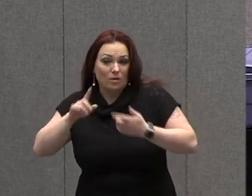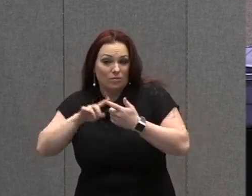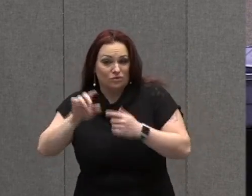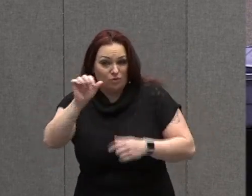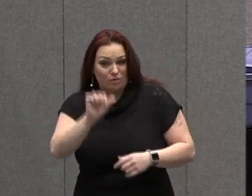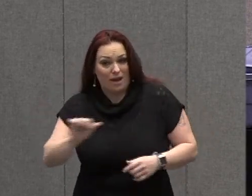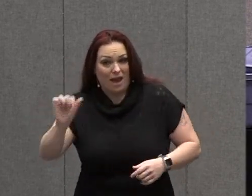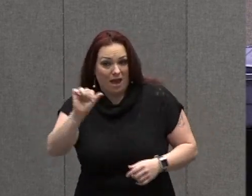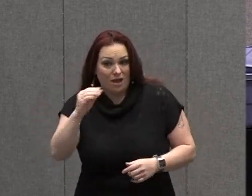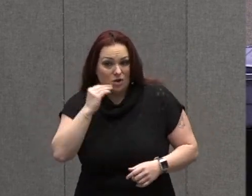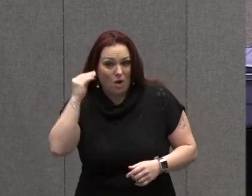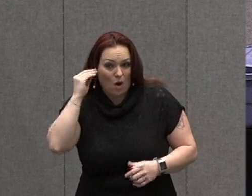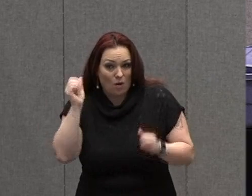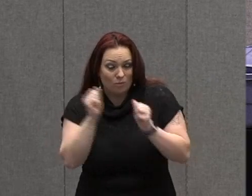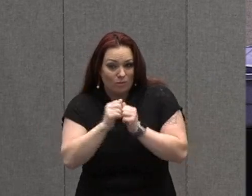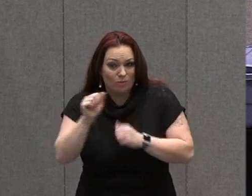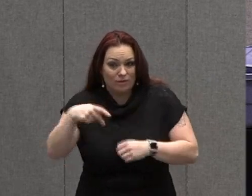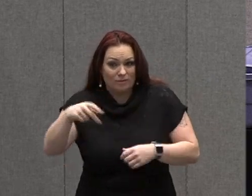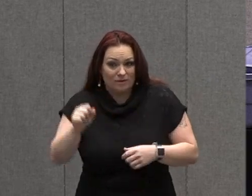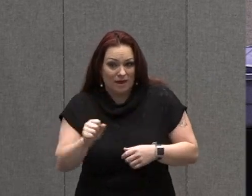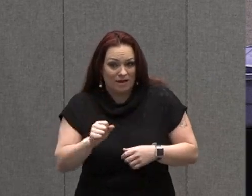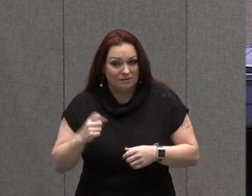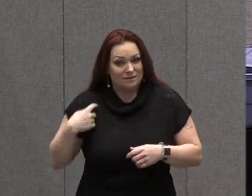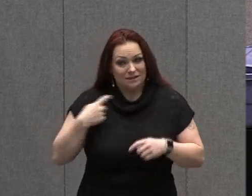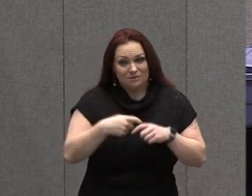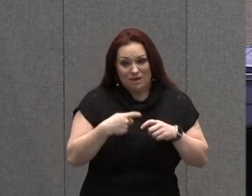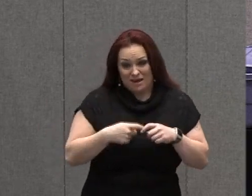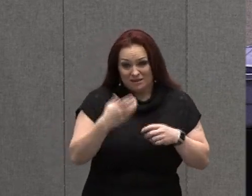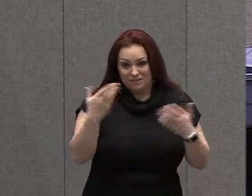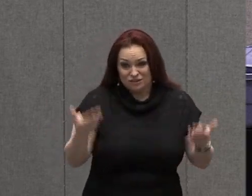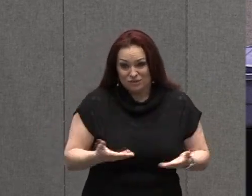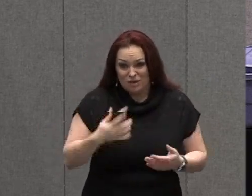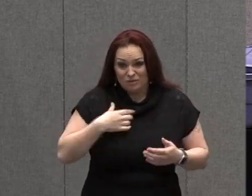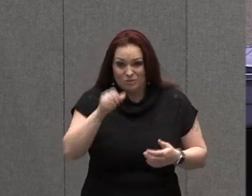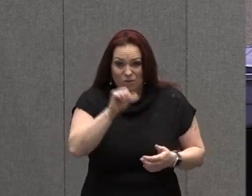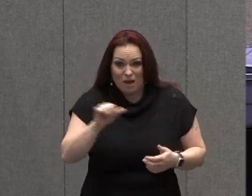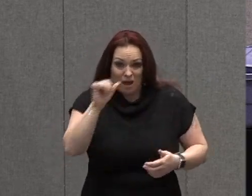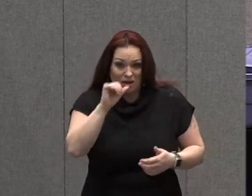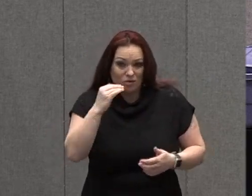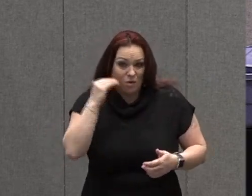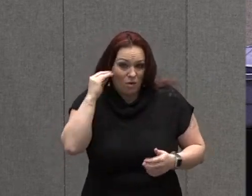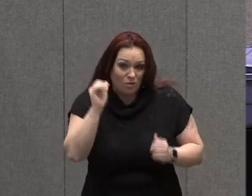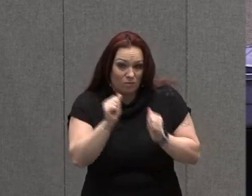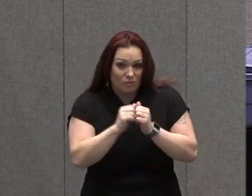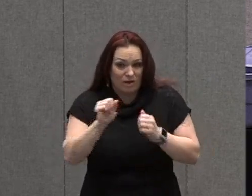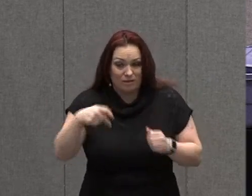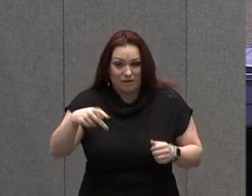Bienvenidos At Home with APS! I'm Ms. Ley and I'm so happy to see all of you,